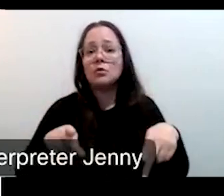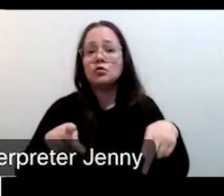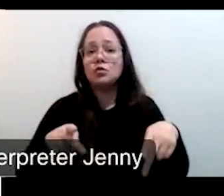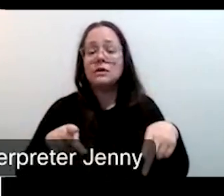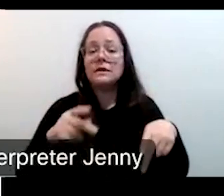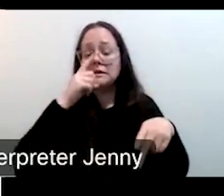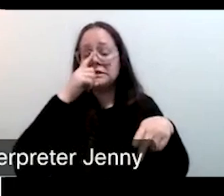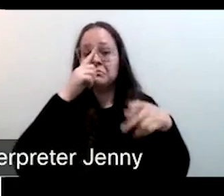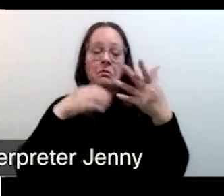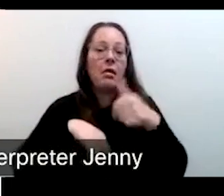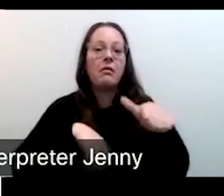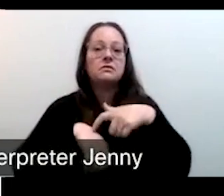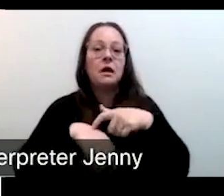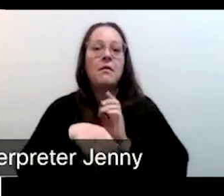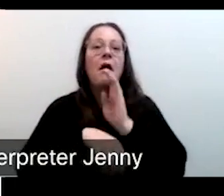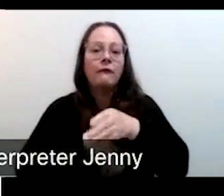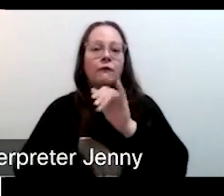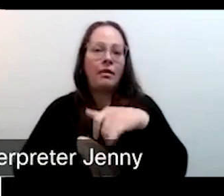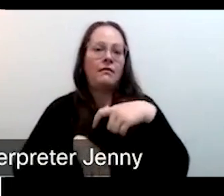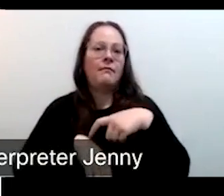time after this point.